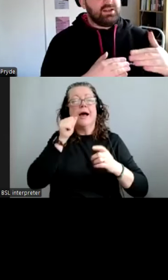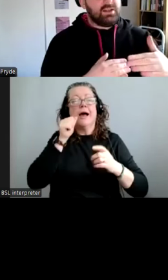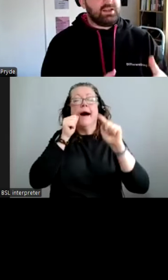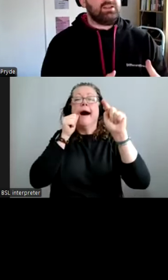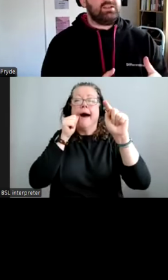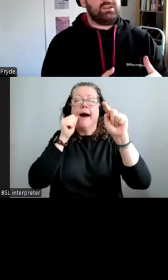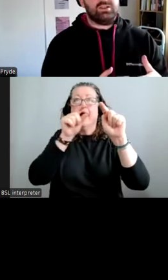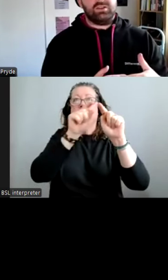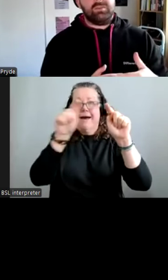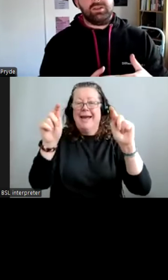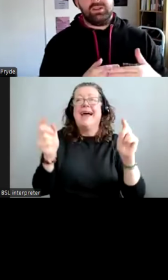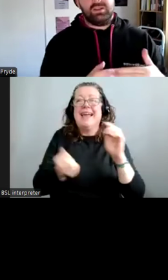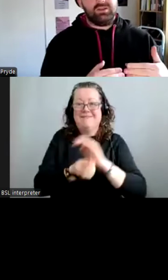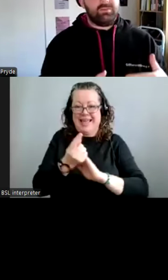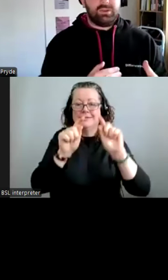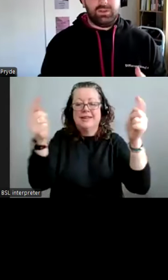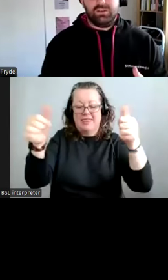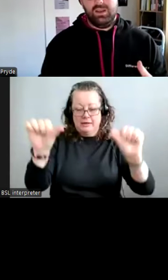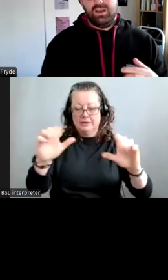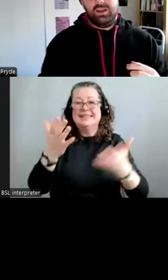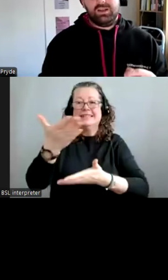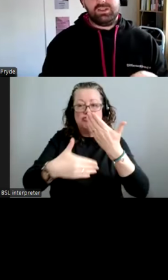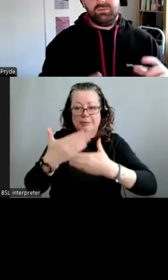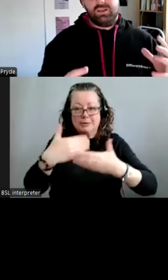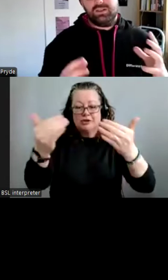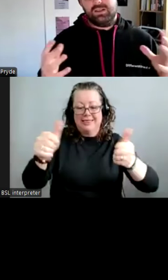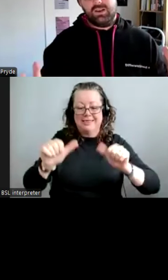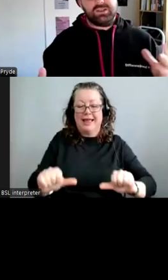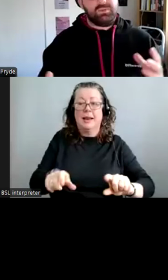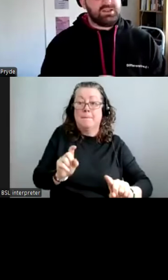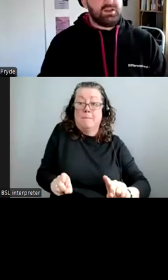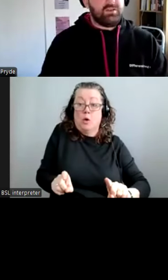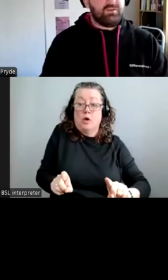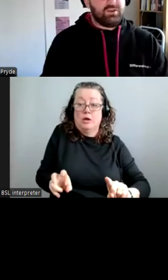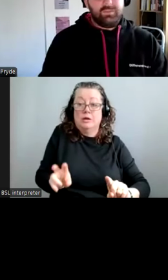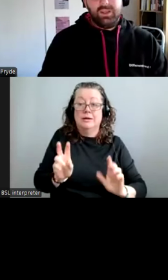and a tickets section on the page that they can jump between. It just makes the entire experience better for them.